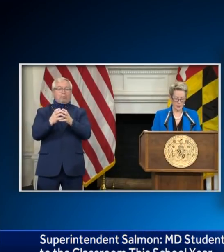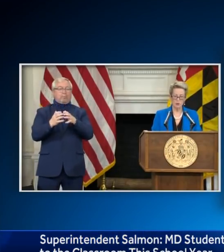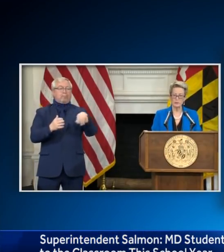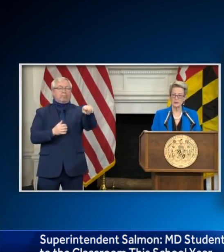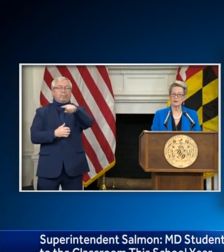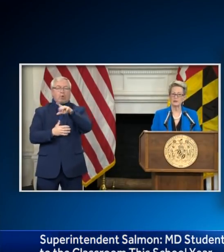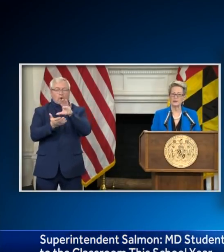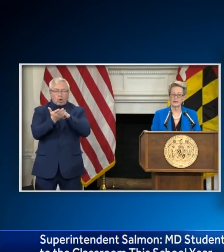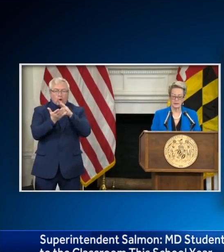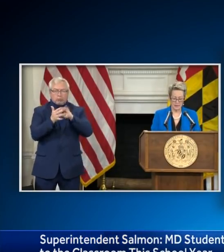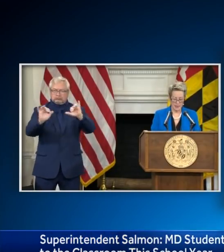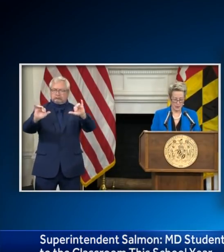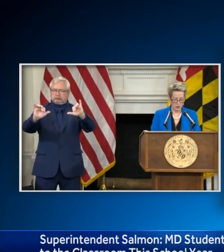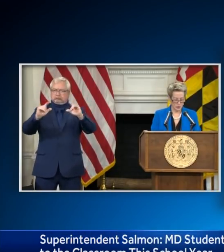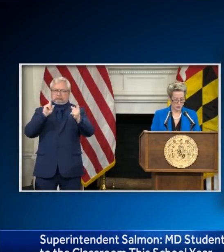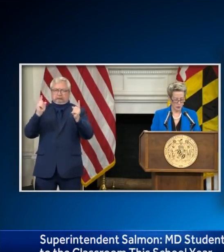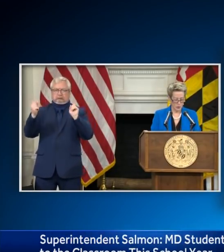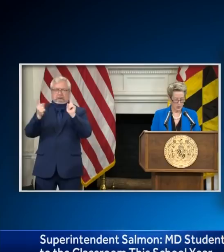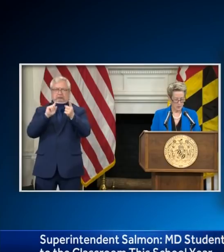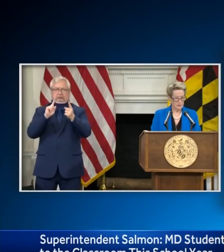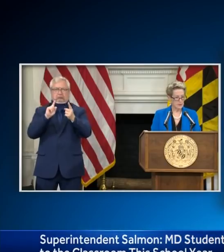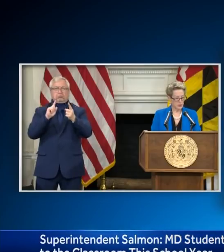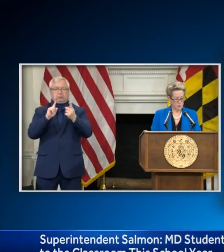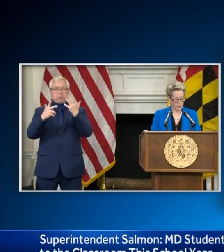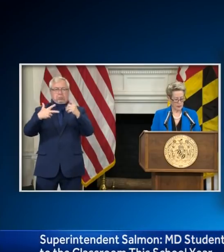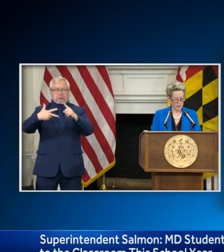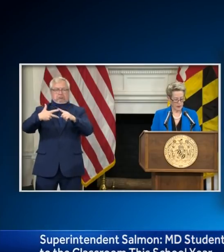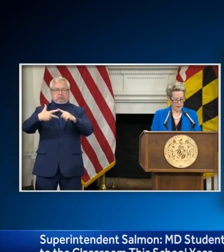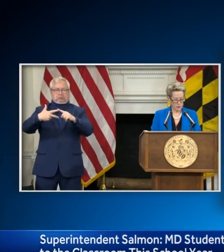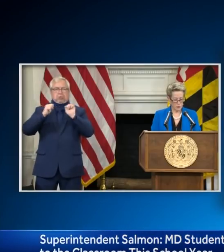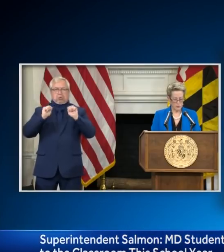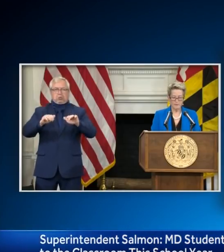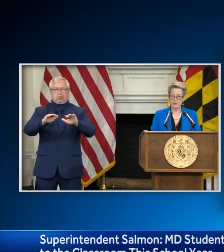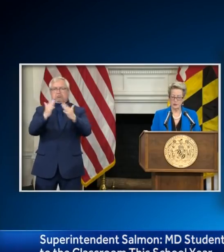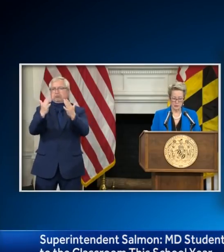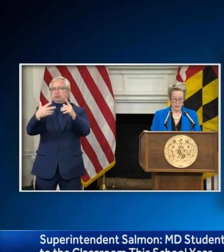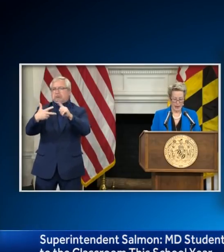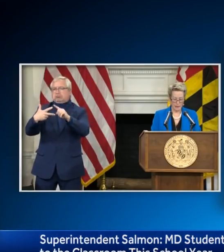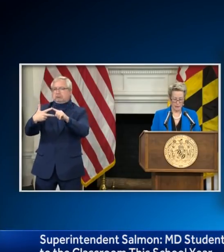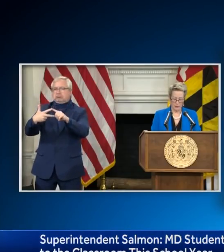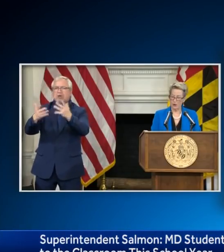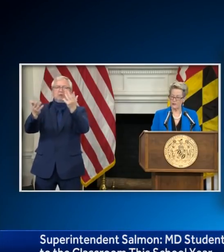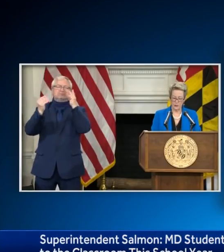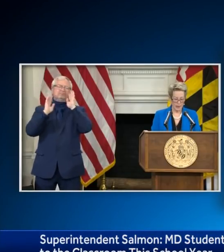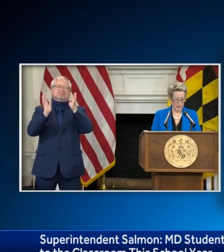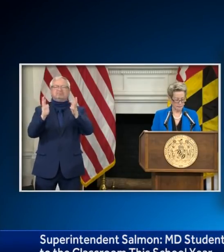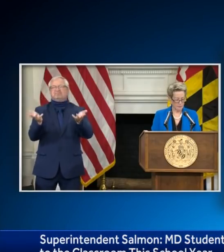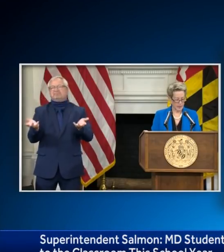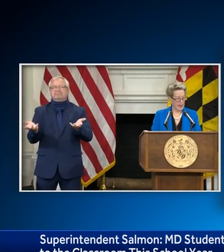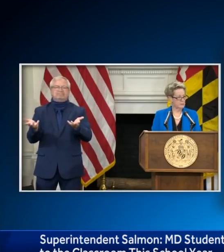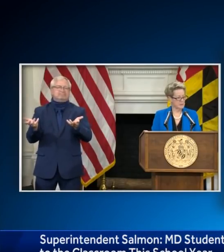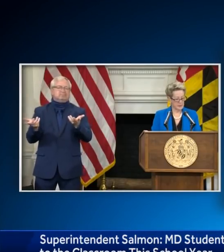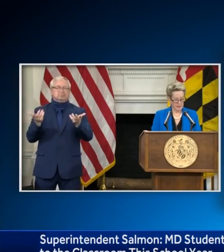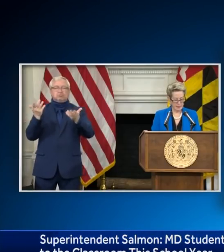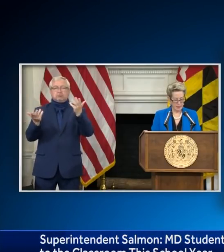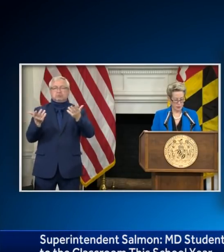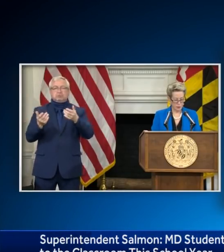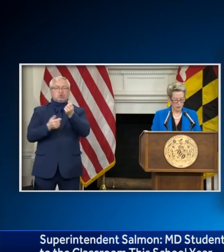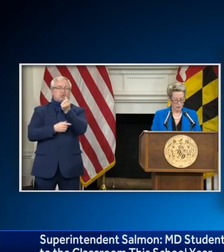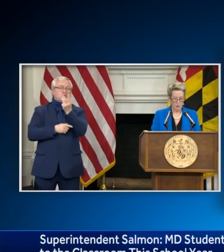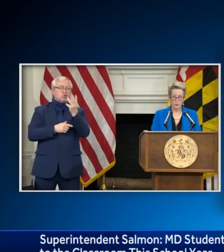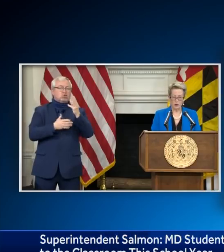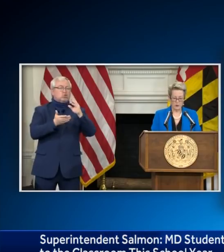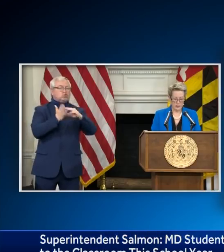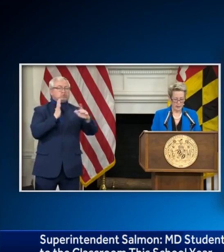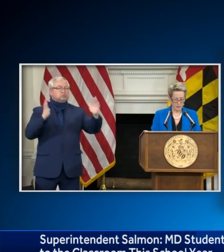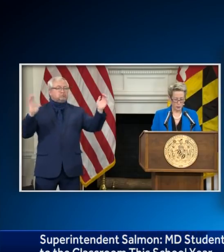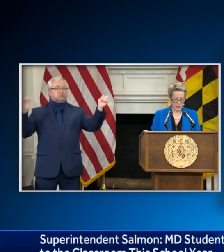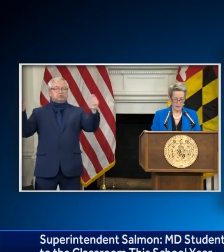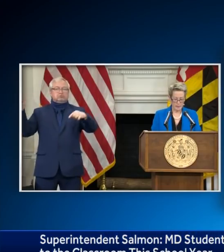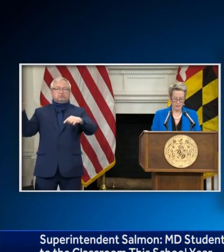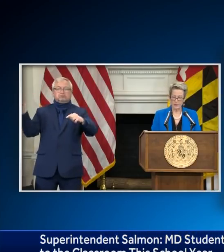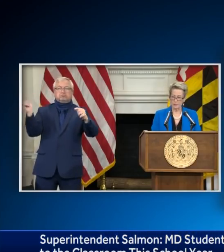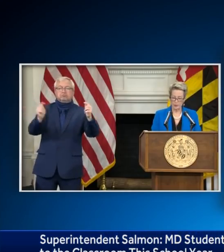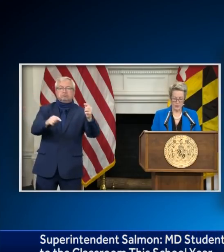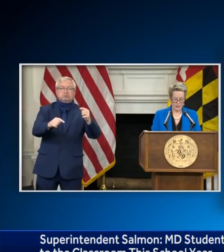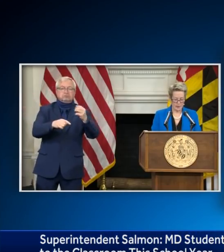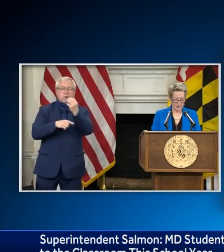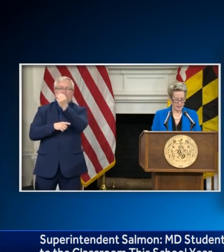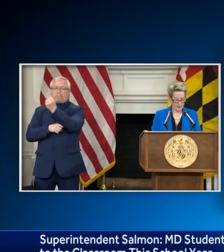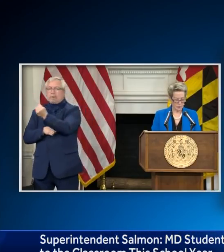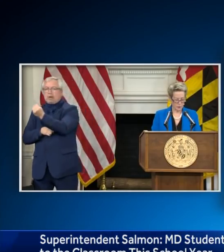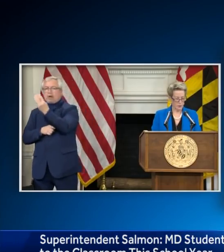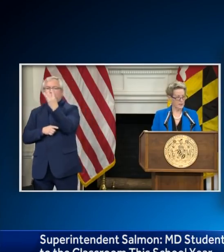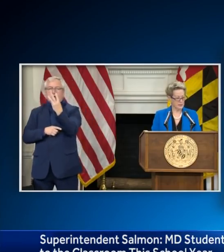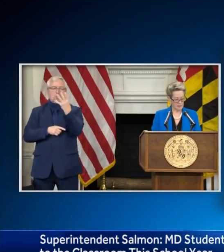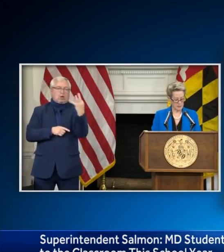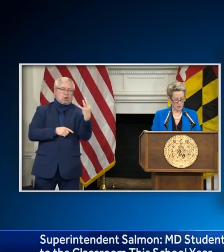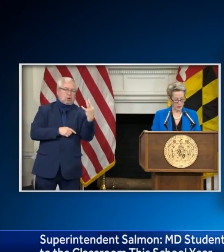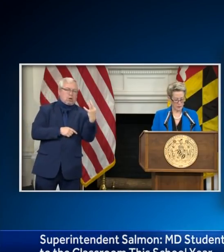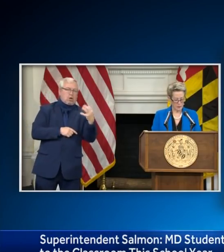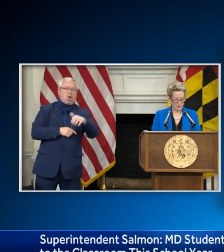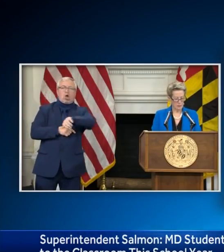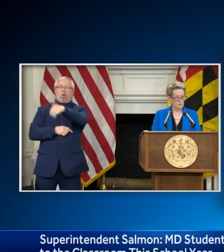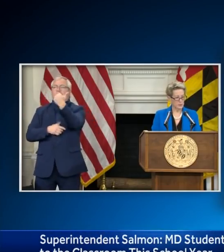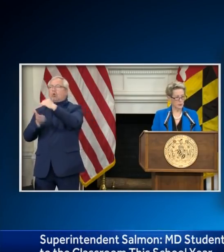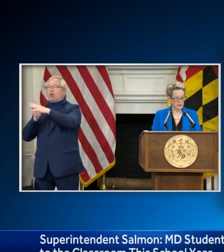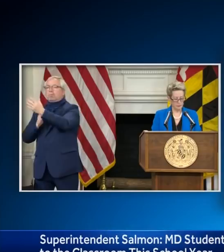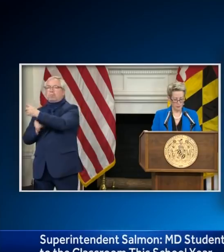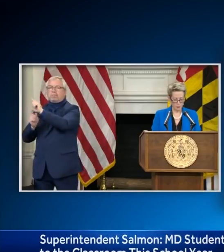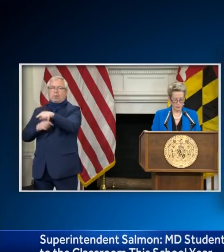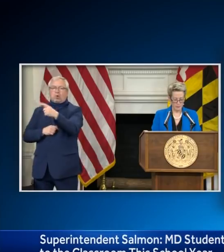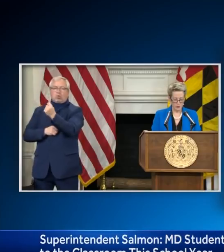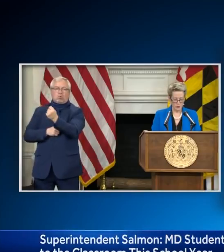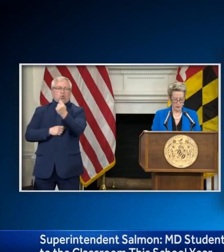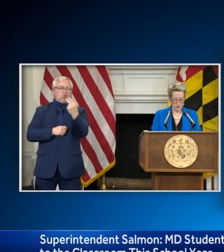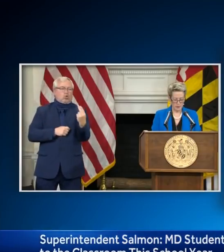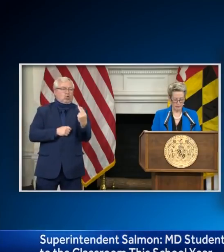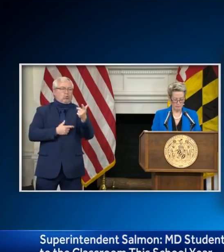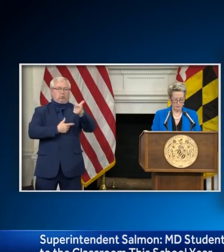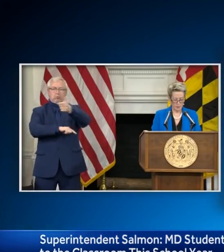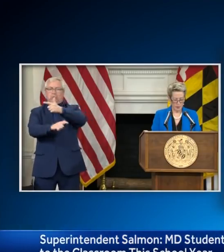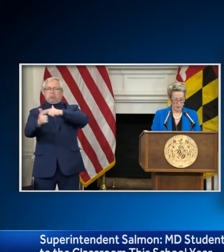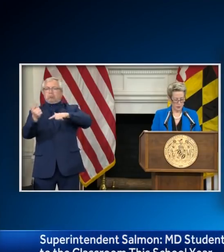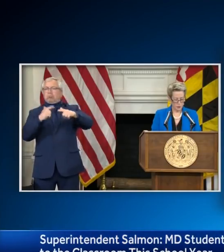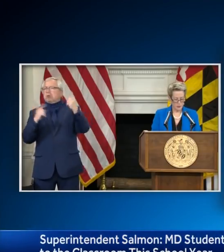SOME STRATEGIES FOR SMALL GROUP LEARNING, WITH PROPER SOCIAL DISTANCING AND SCHOOL BUILDINGS, COULD BE INCLUDED IN STAGE TWO, SUCH AS BRINGING STUDENTS BACK IN ALTERNATING SCHEDULE, OR